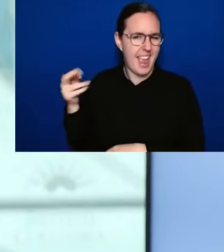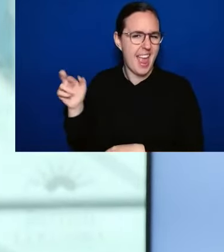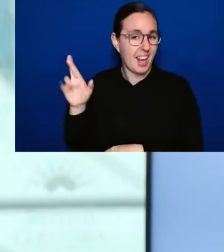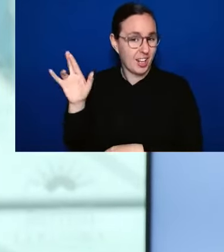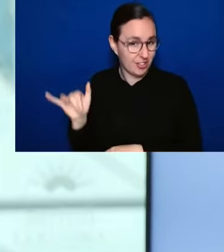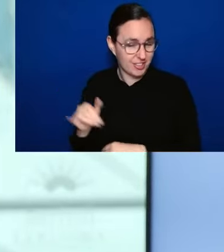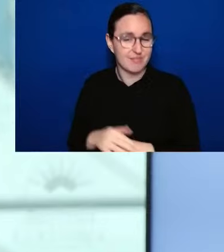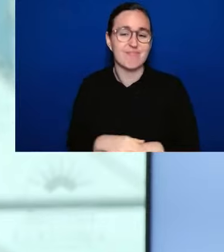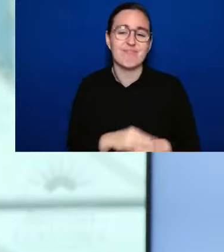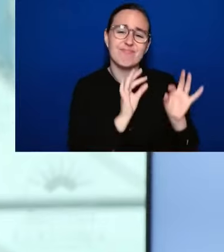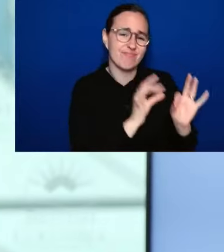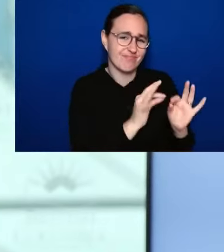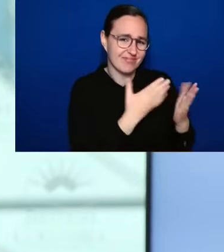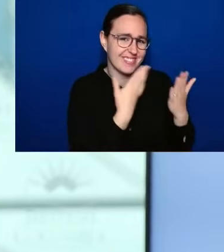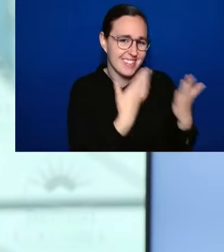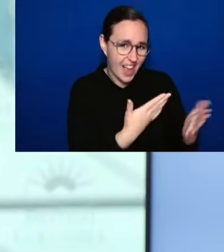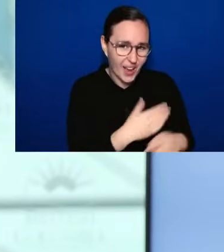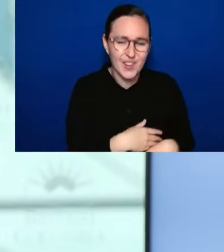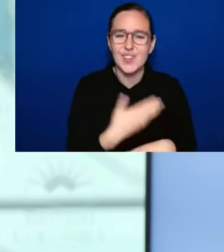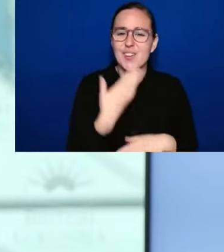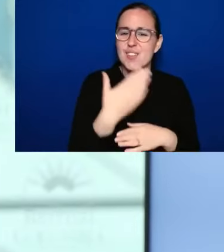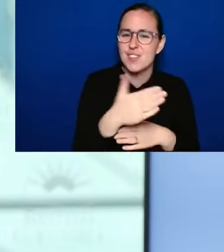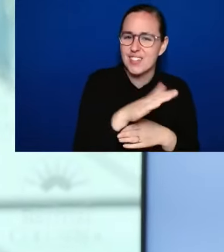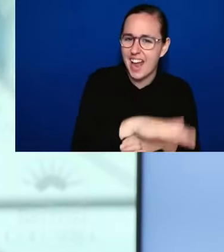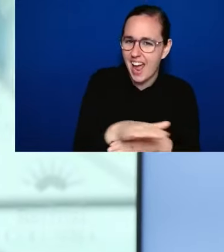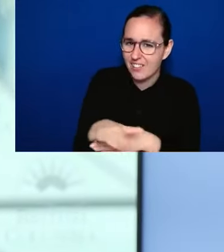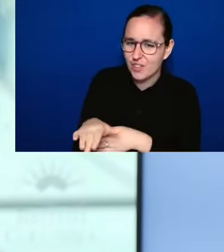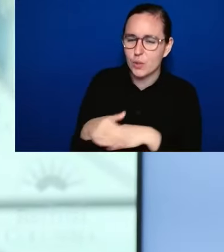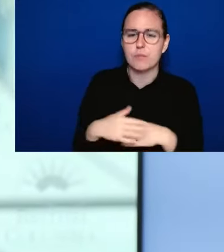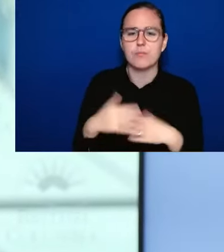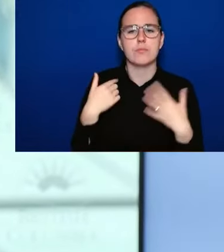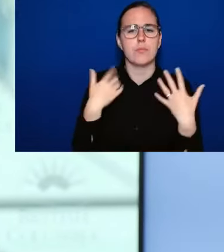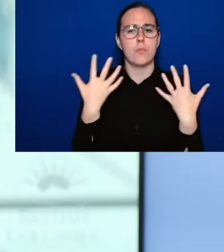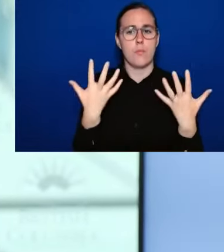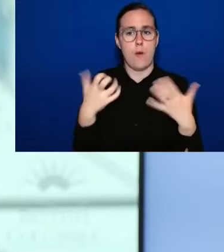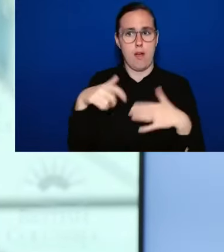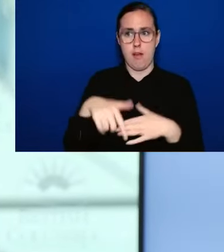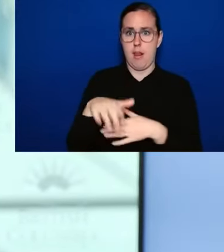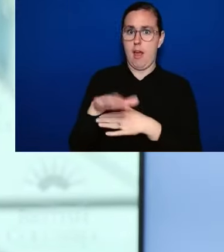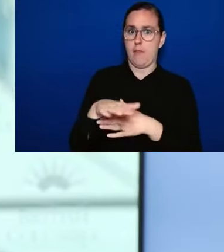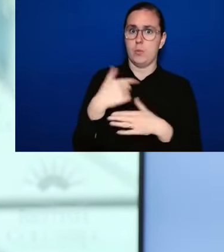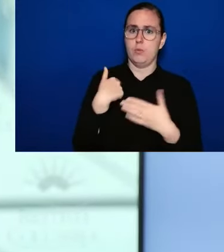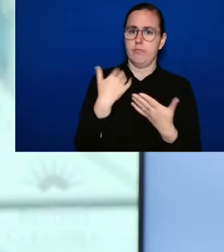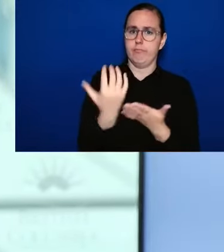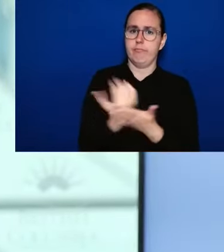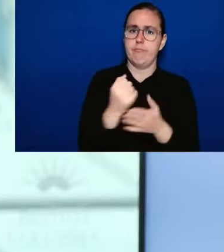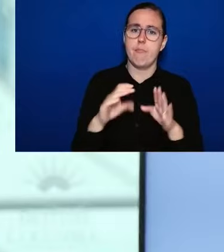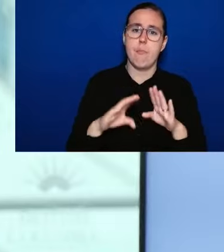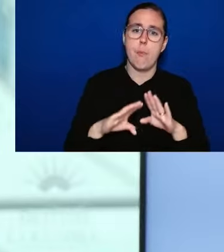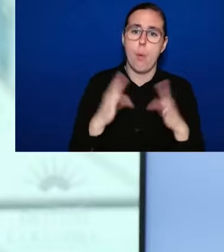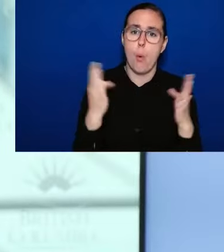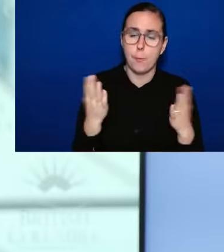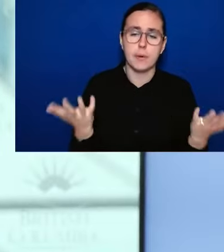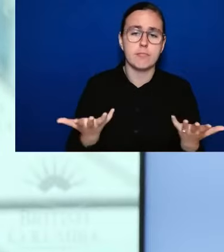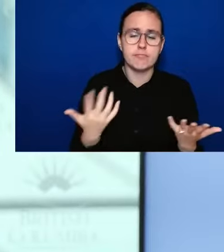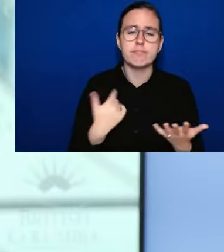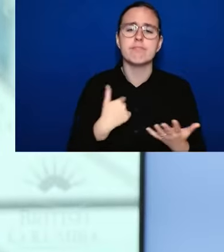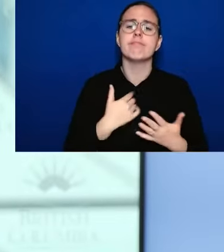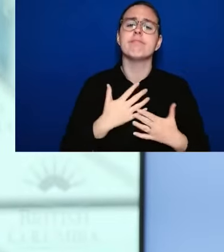the opportunity to start. A this afternoon just. Sending strength